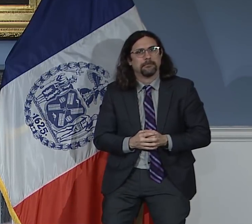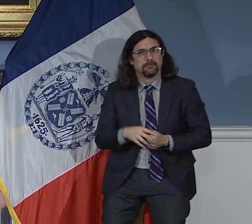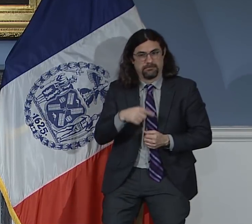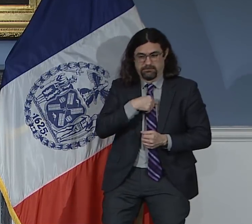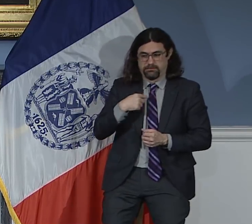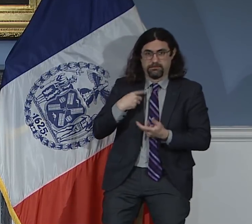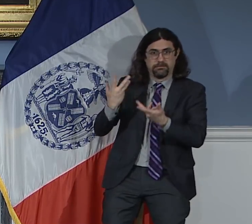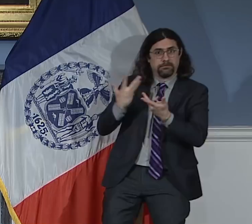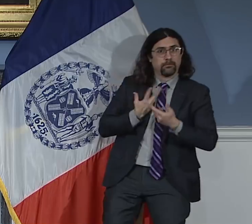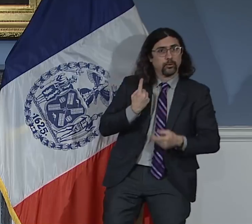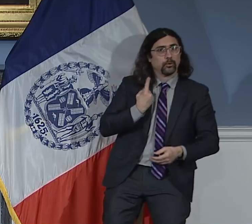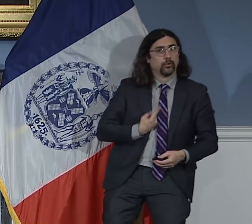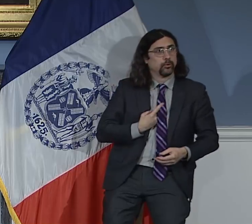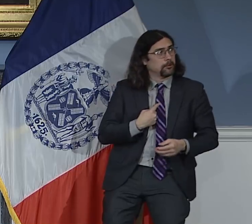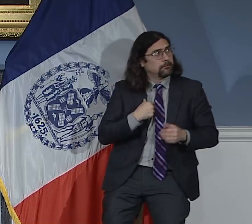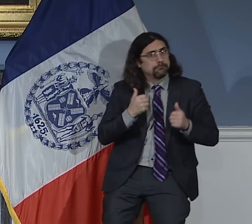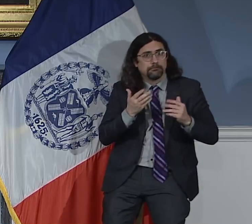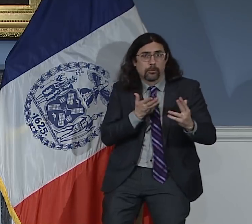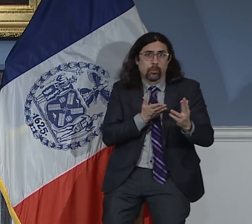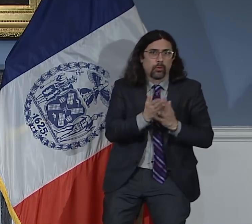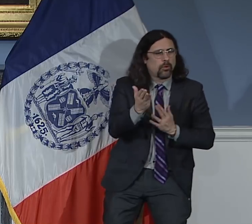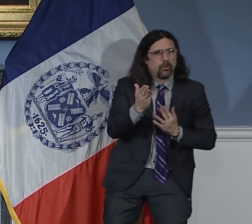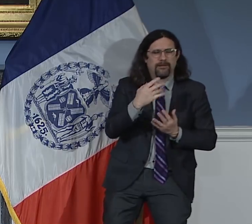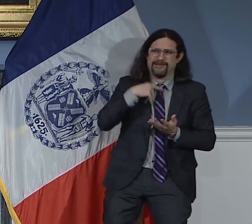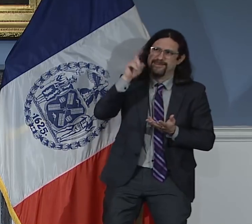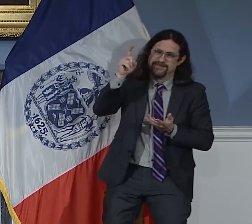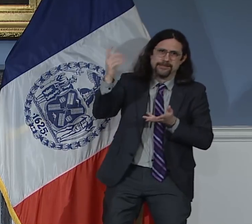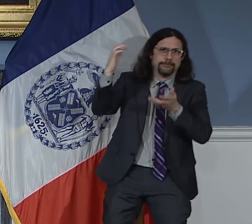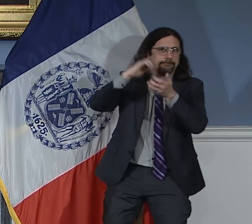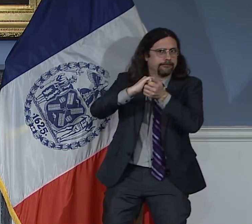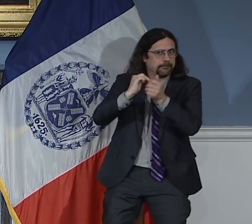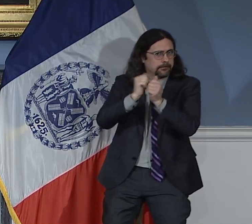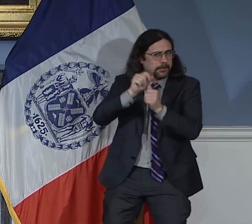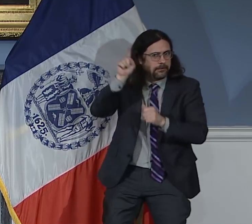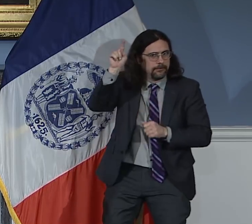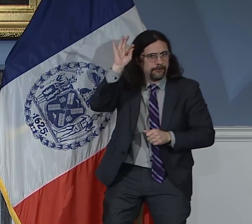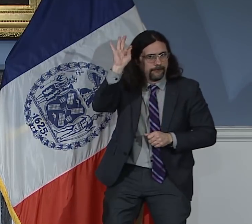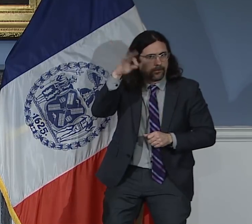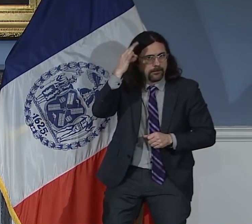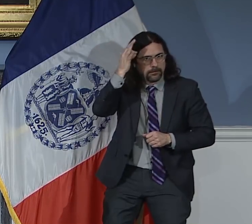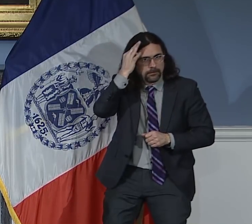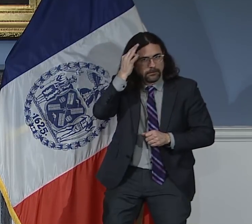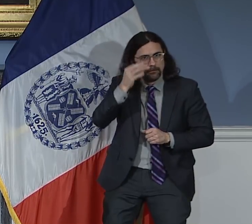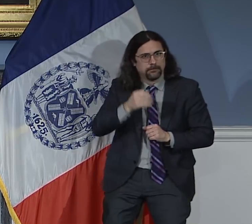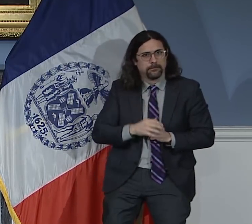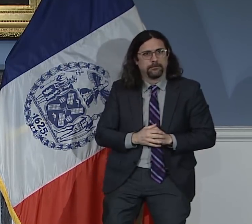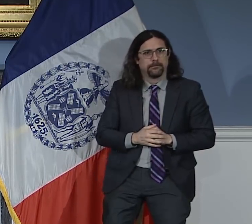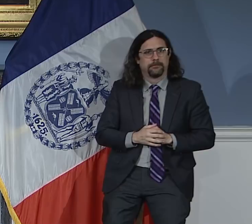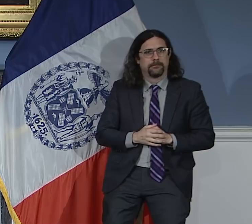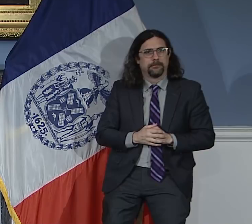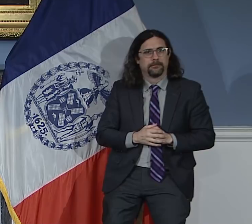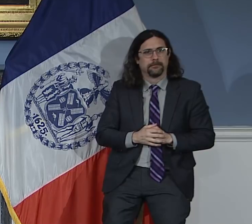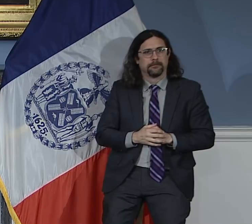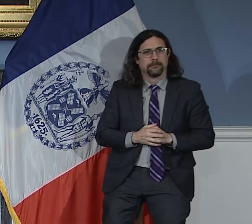ARE, WE ANELO CANNOT SOLVE THIS CRISIS. NOW I NEED PEOPLE